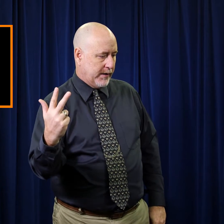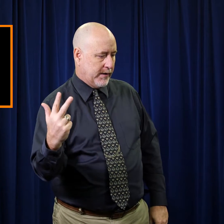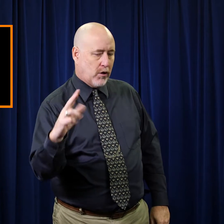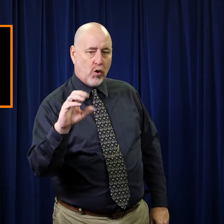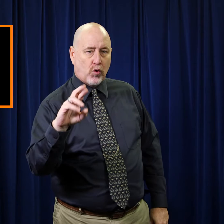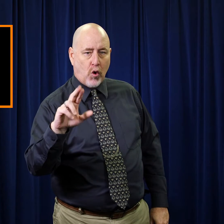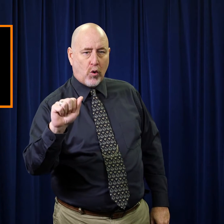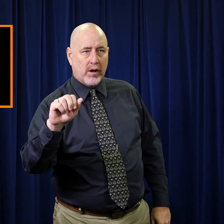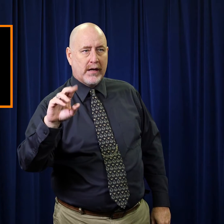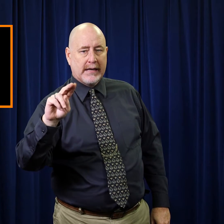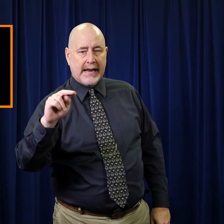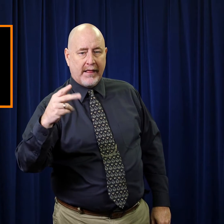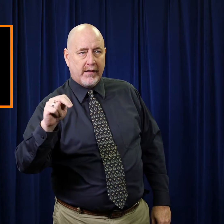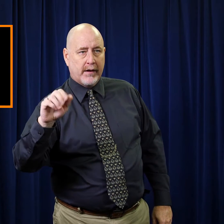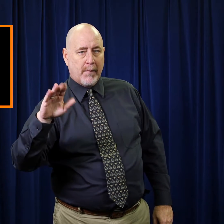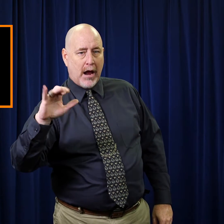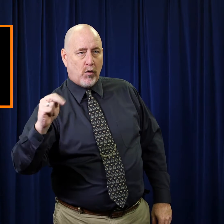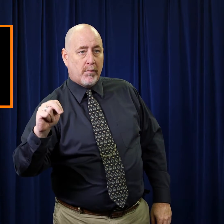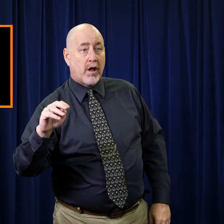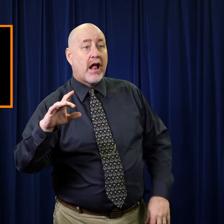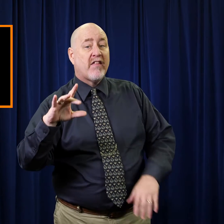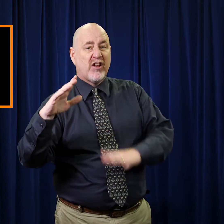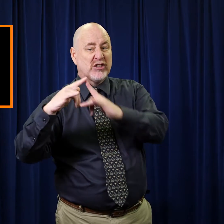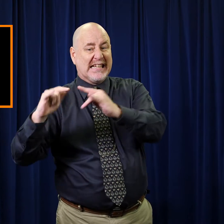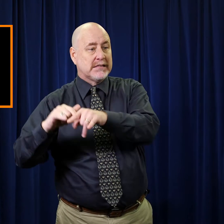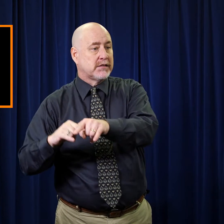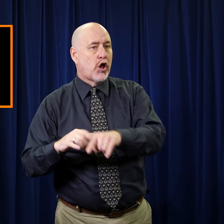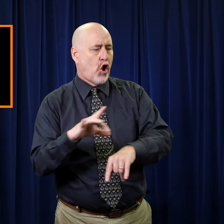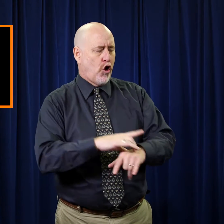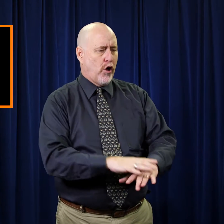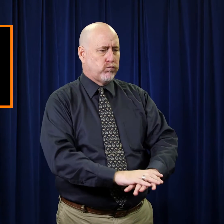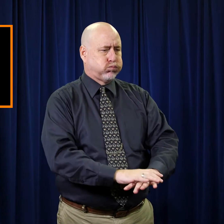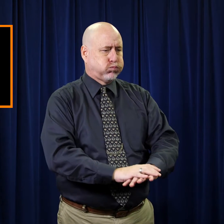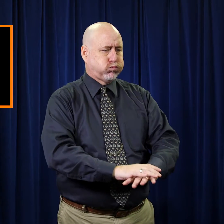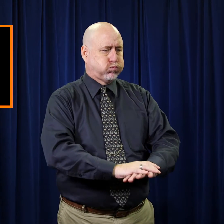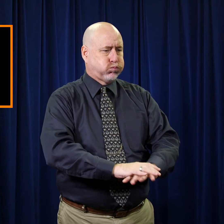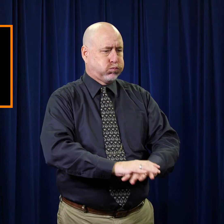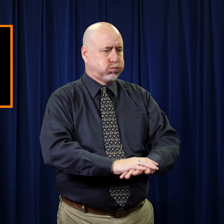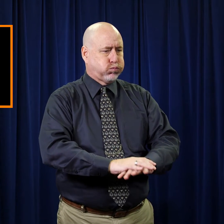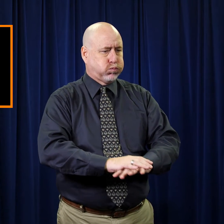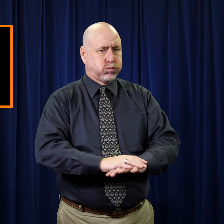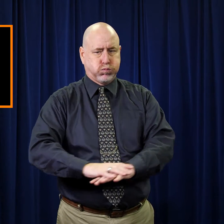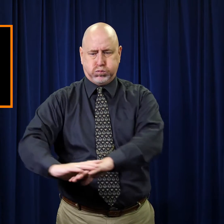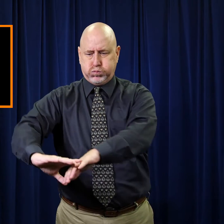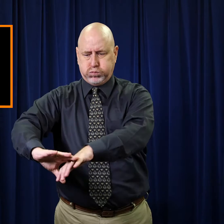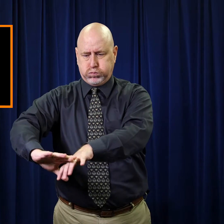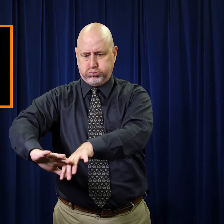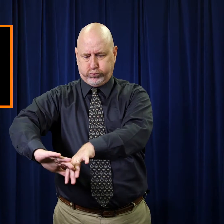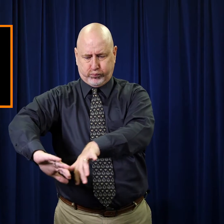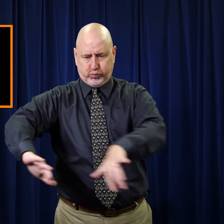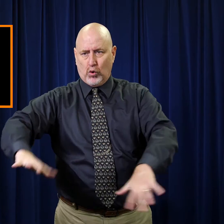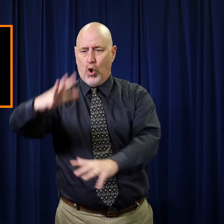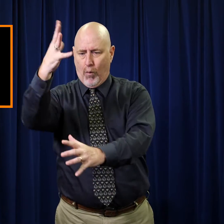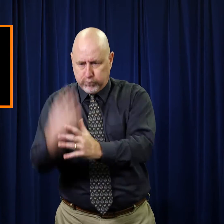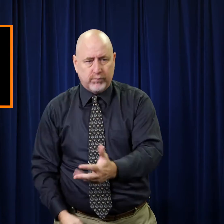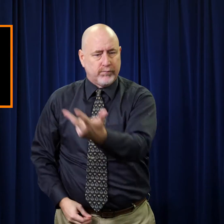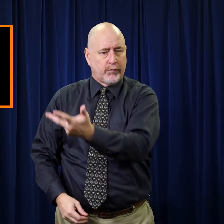and Abiram—from their tents.” And the earth begins to quake and it opens up and it swallows Korah, Dathan,